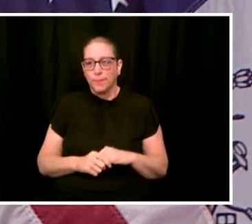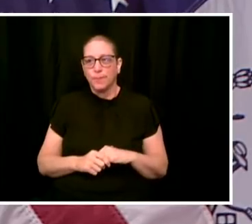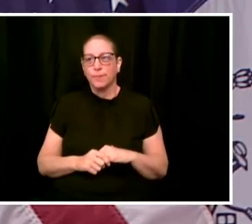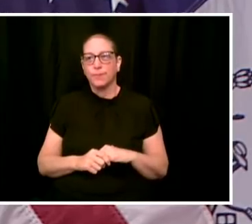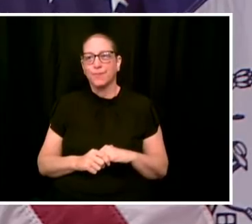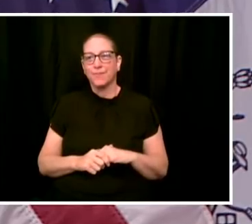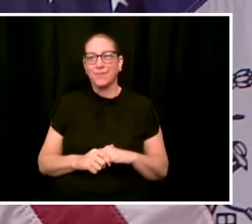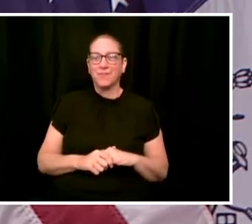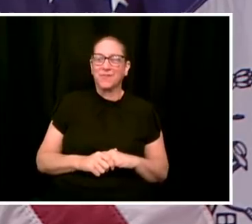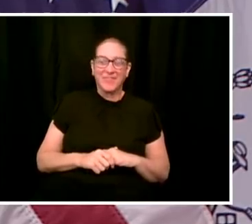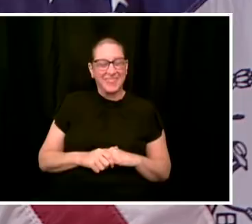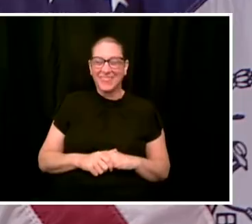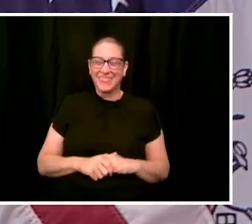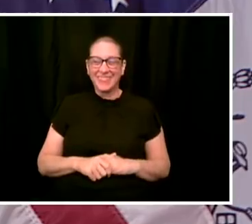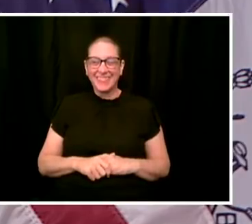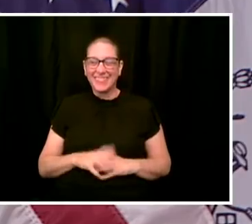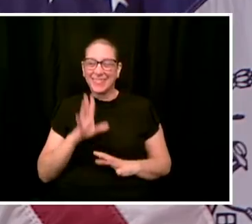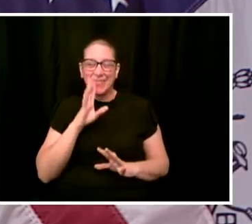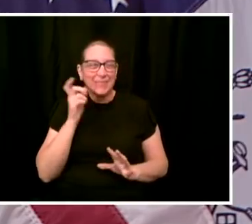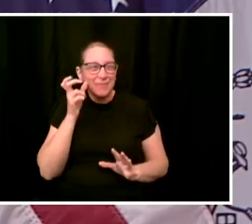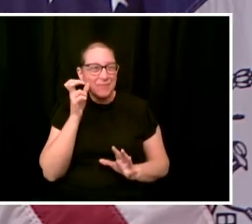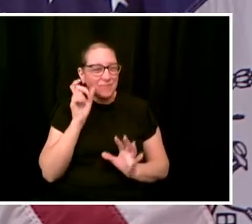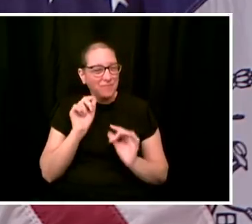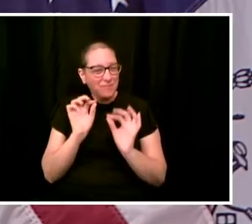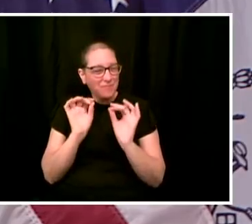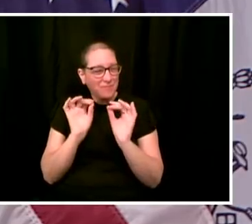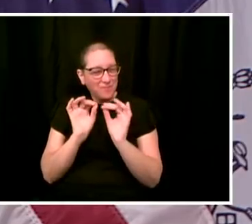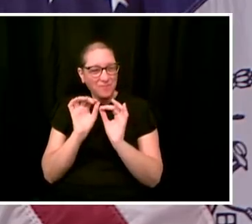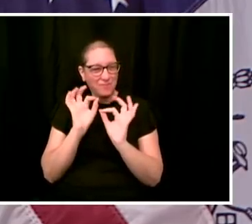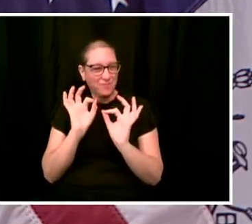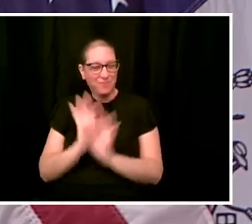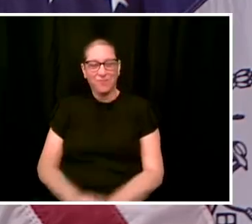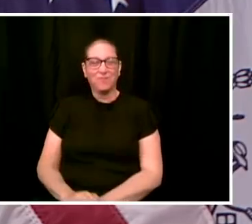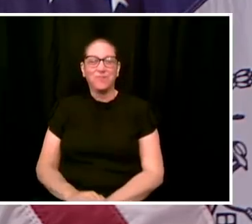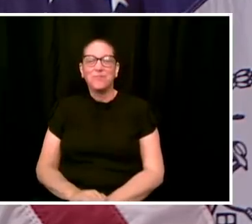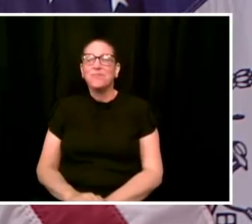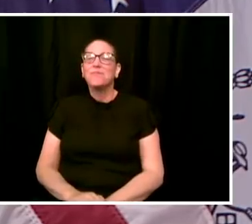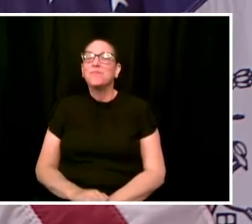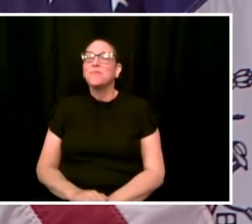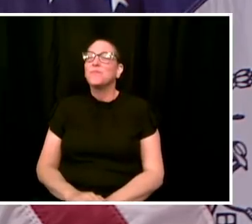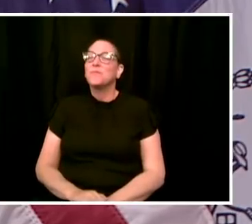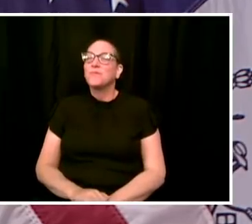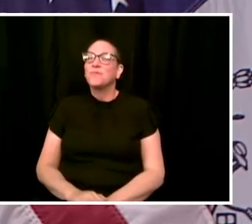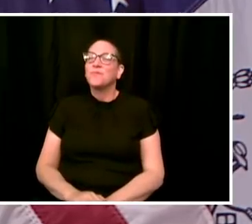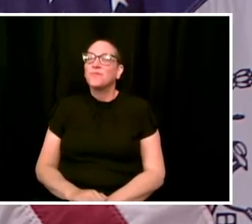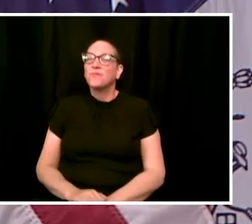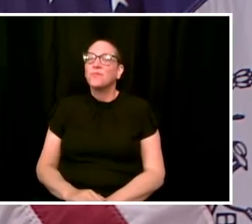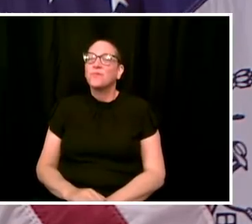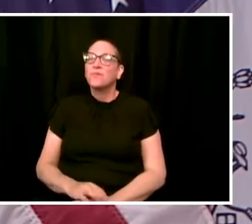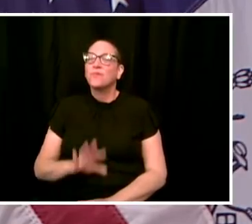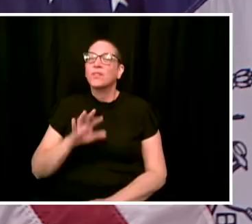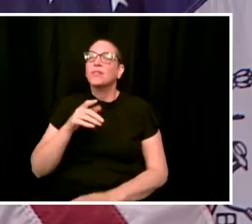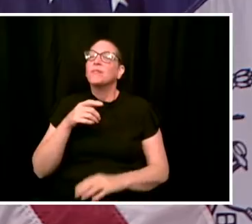THE CITY HAS GIVEN ANY THOUGHT